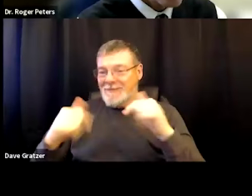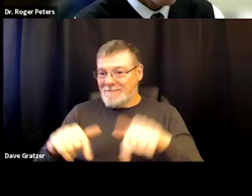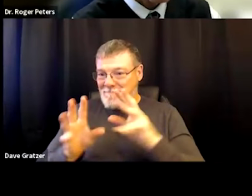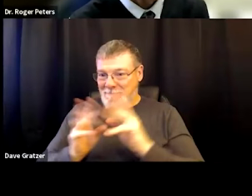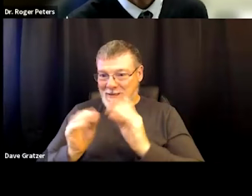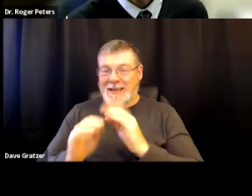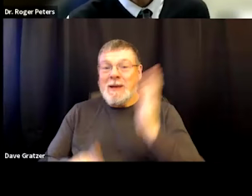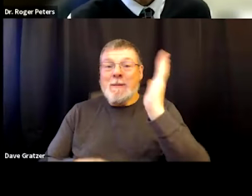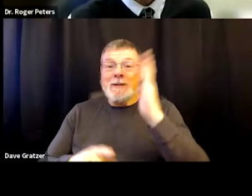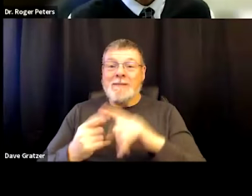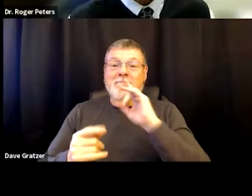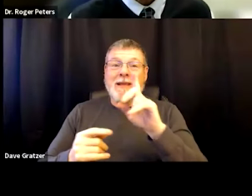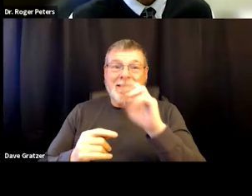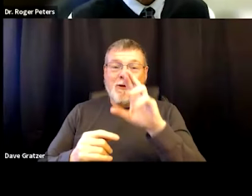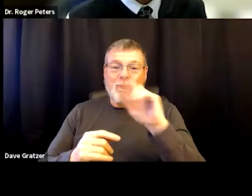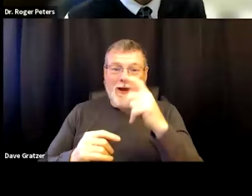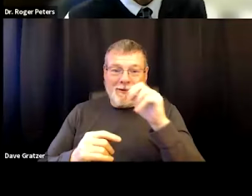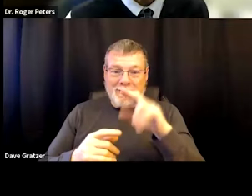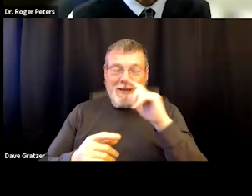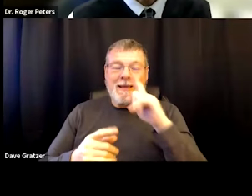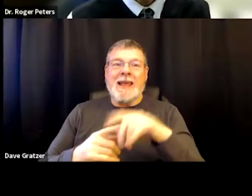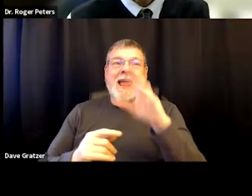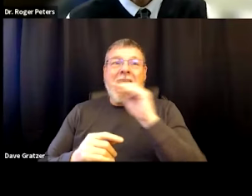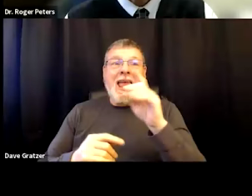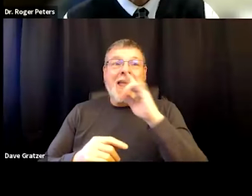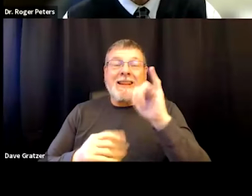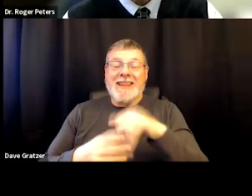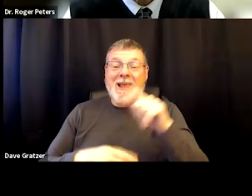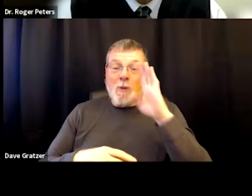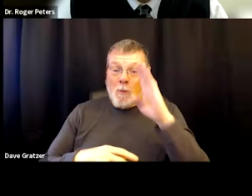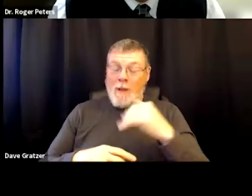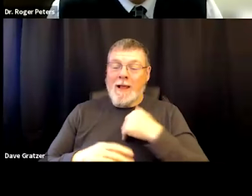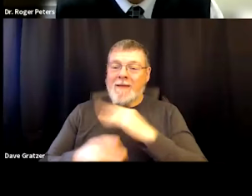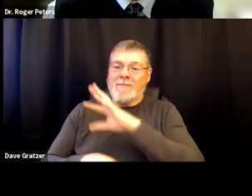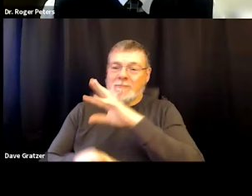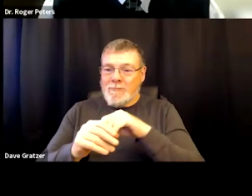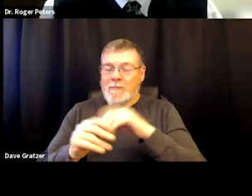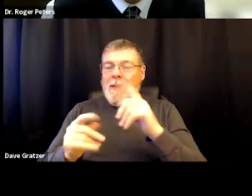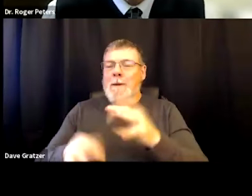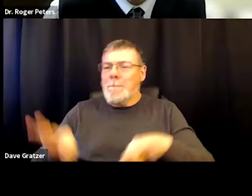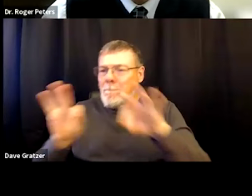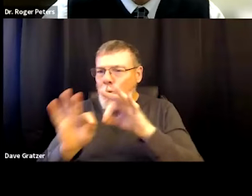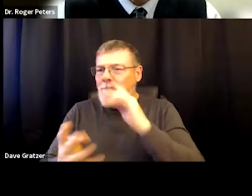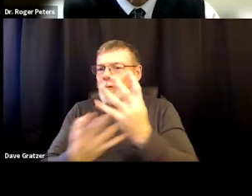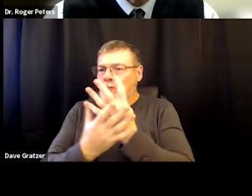presented by Dr. Roger Peters that will cover the importance of screening and assessment,